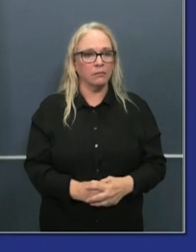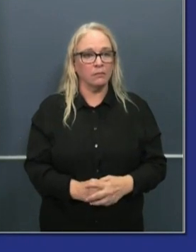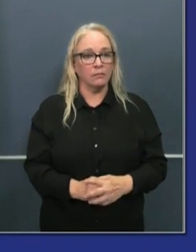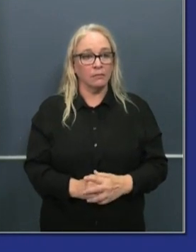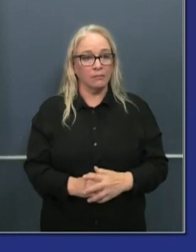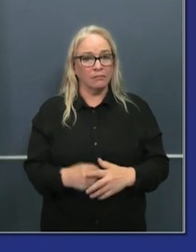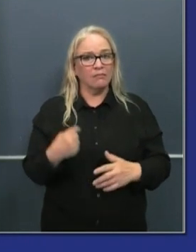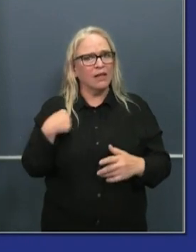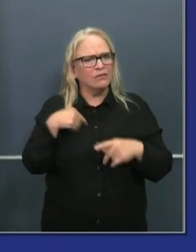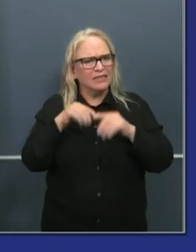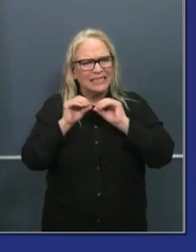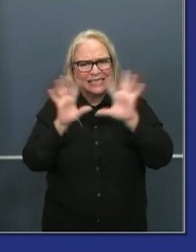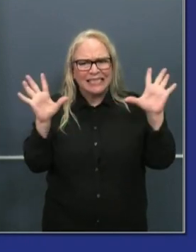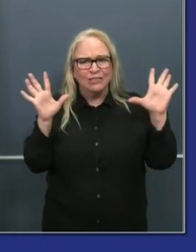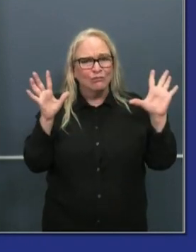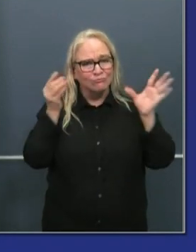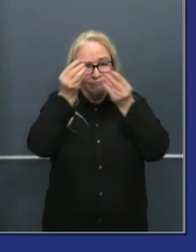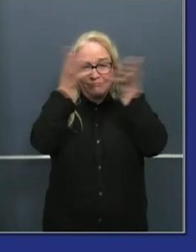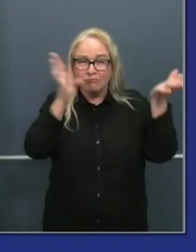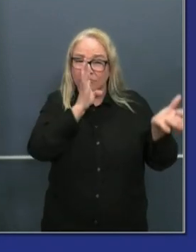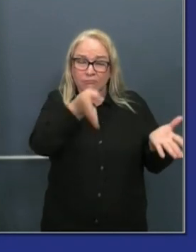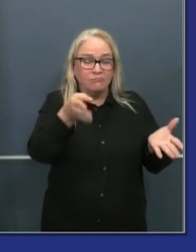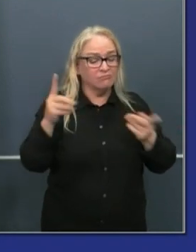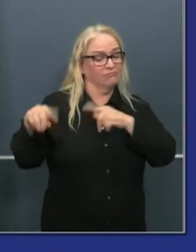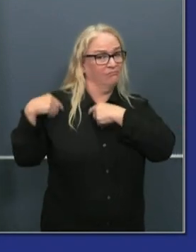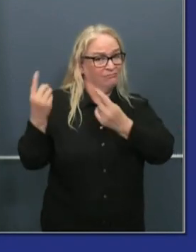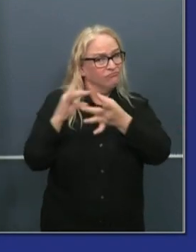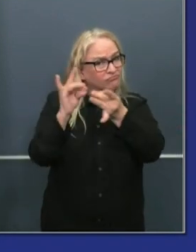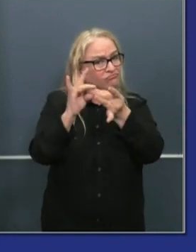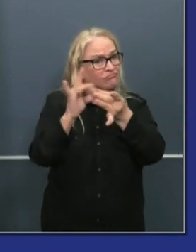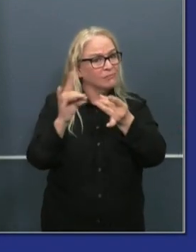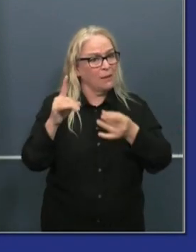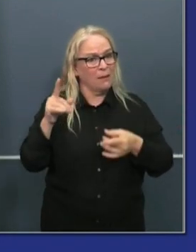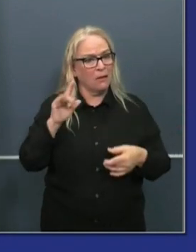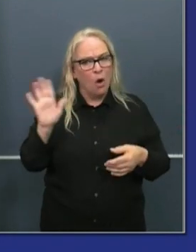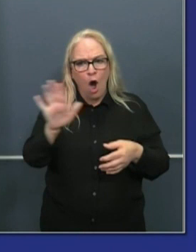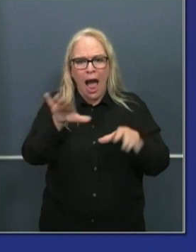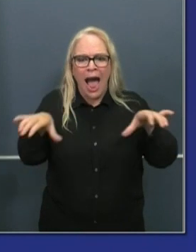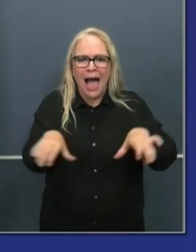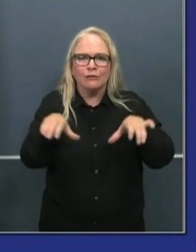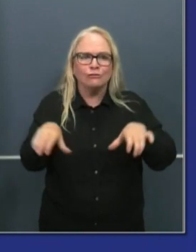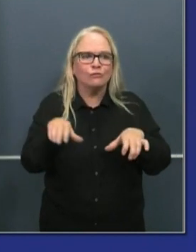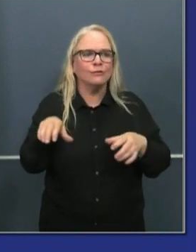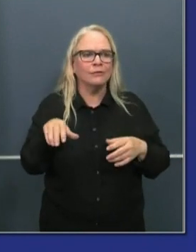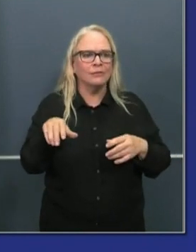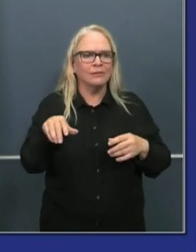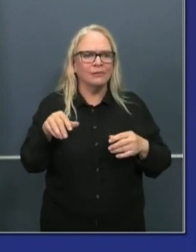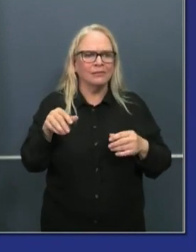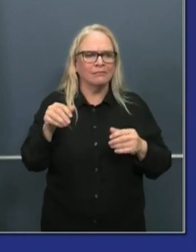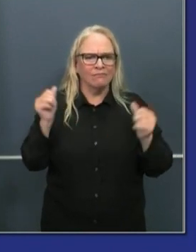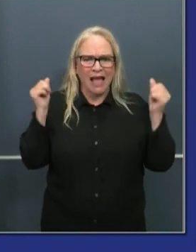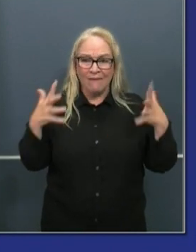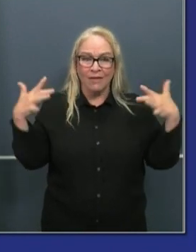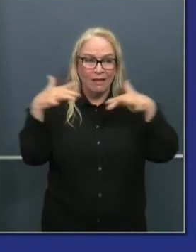BARS IN ALL 19 COUNTIES THAT I HAD JUST PUT FORTH. ADDITIONALLY, WE ARE CONCERNED AS WE HAVE BEEN VERY VOCAL AND